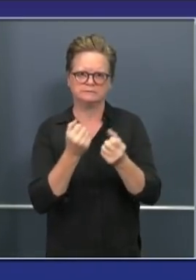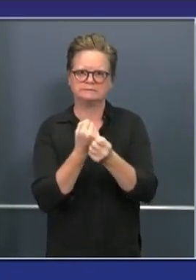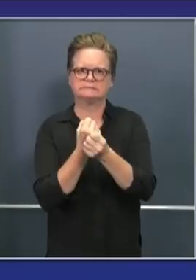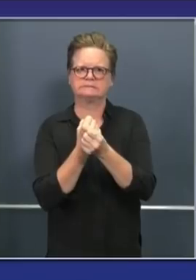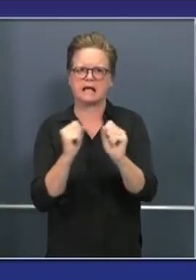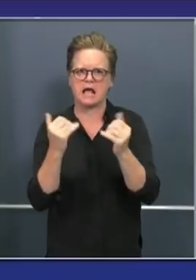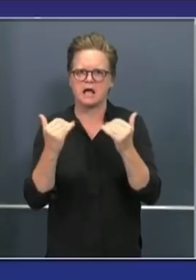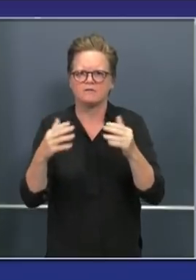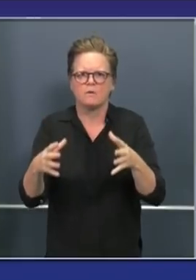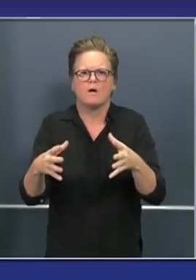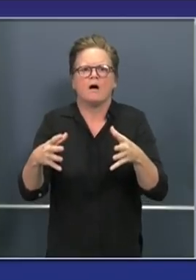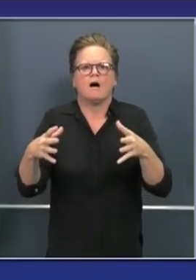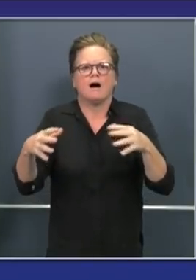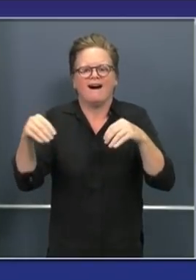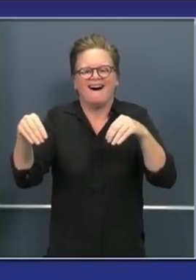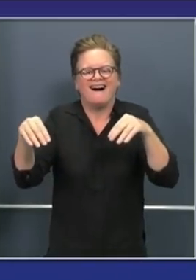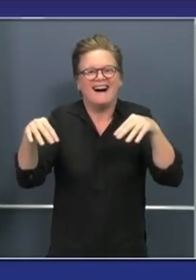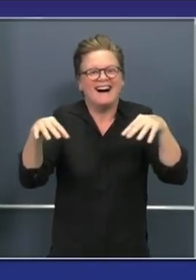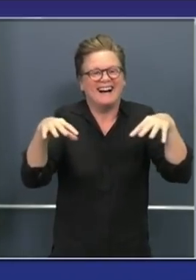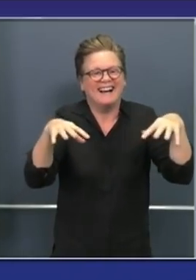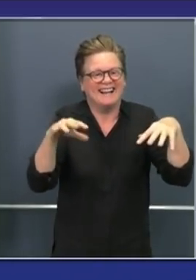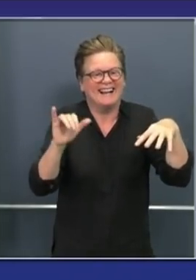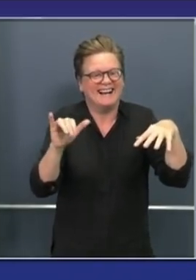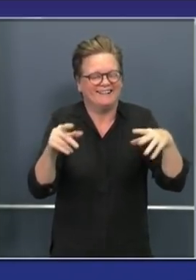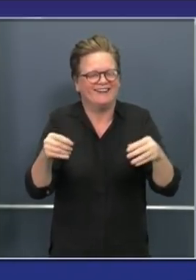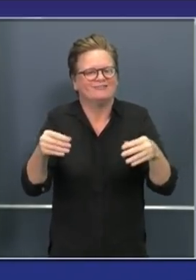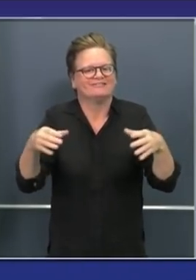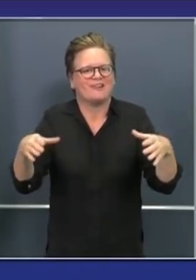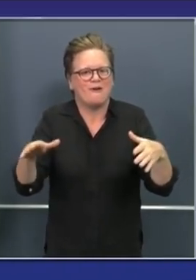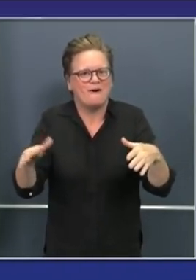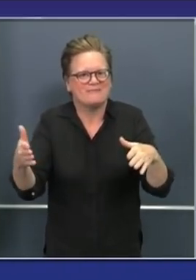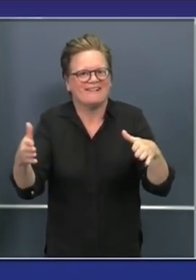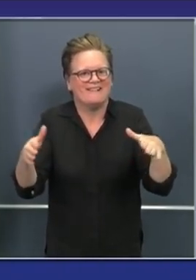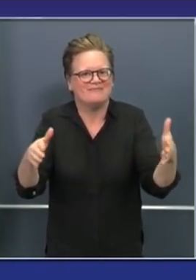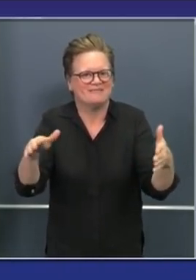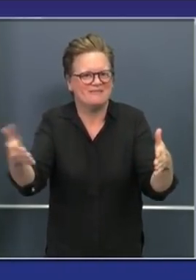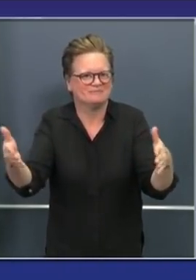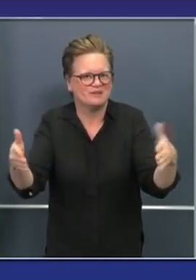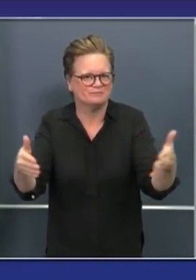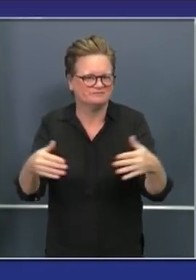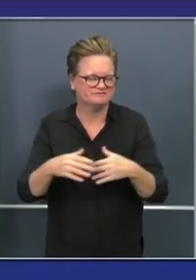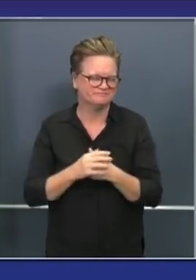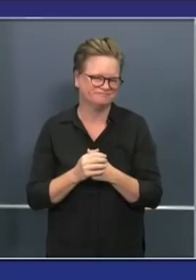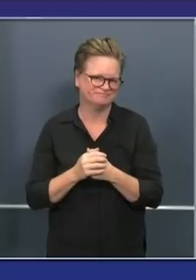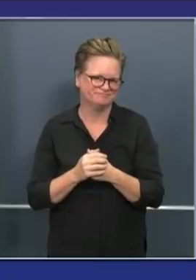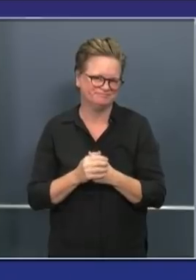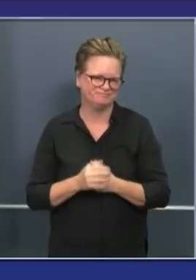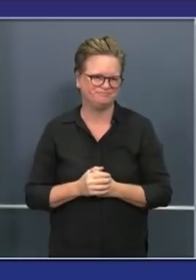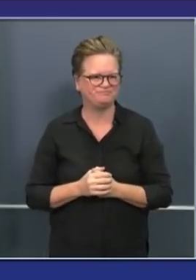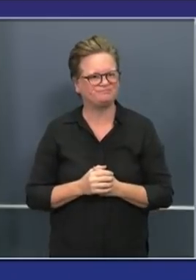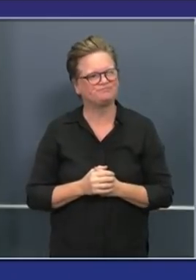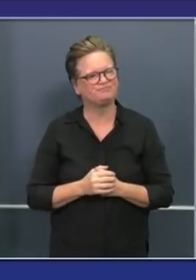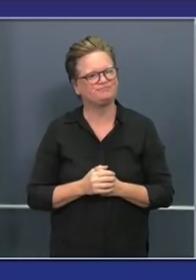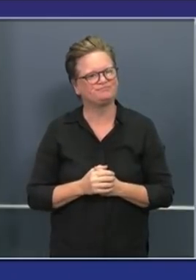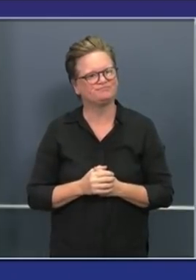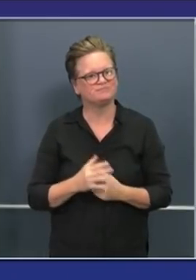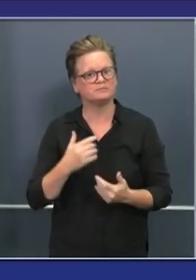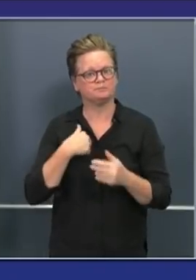DAY OUT. ACCORDINGLY, WE LOOK AT HOSPITALIZATION RATES AND THEY REMAIN STABLE.